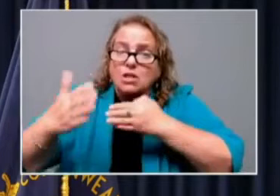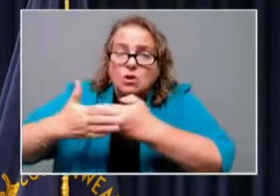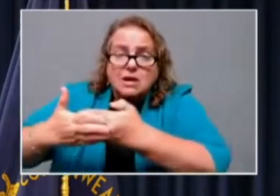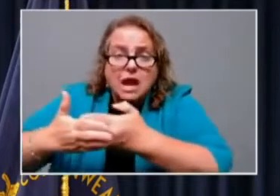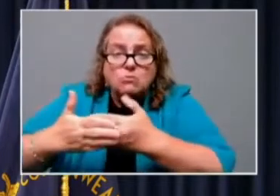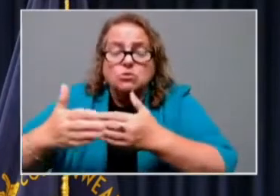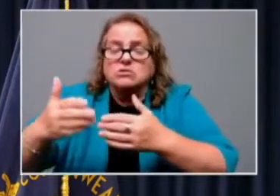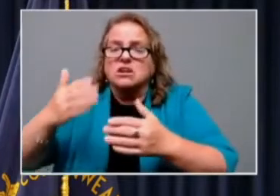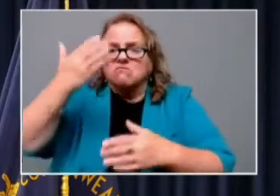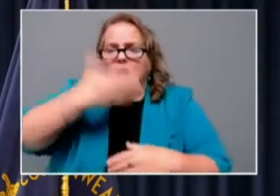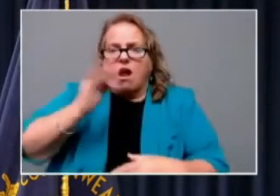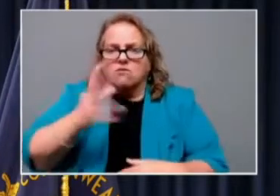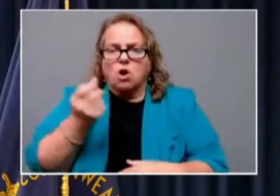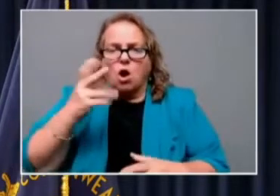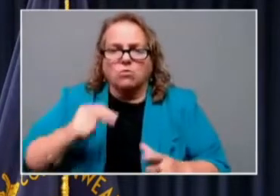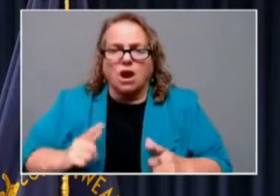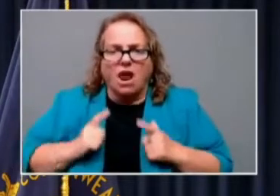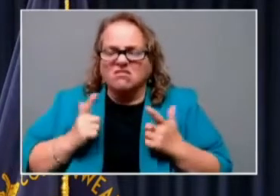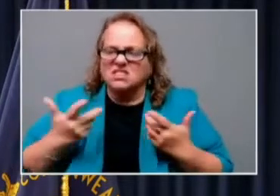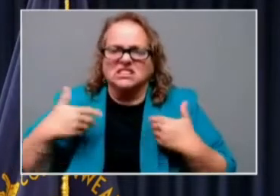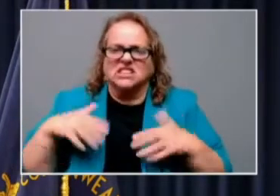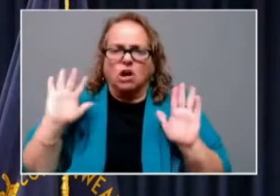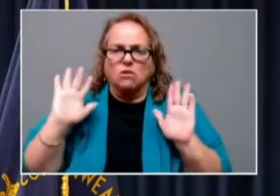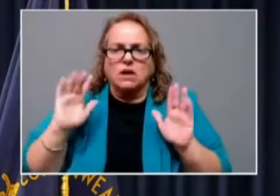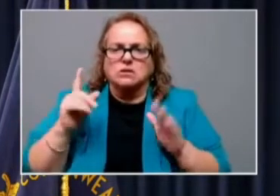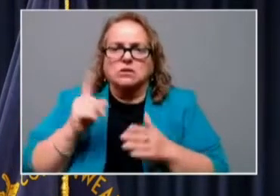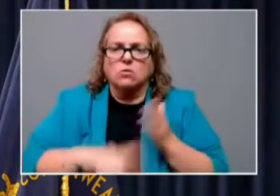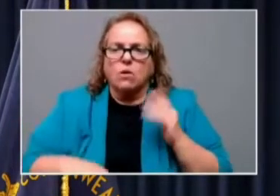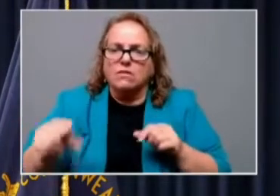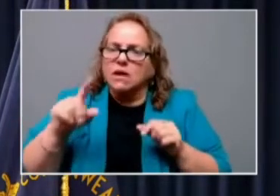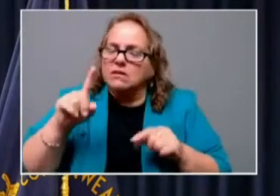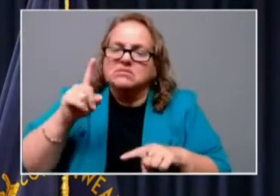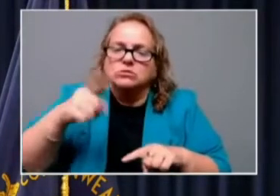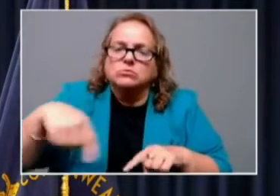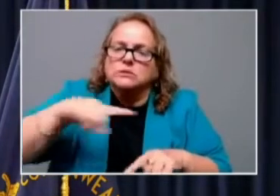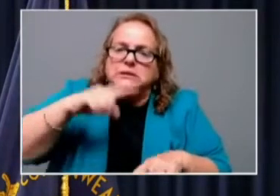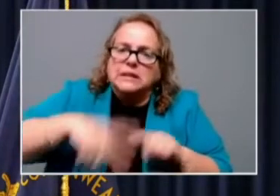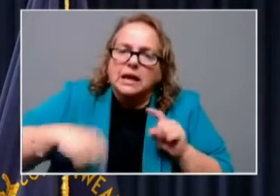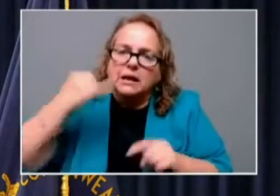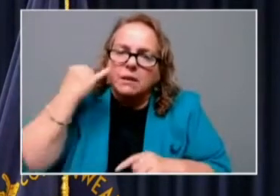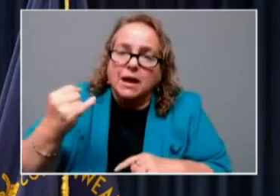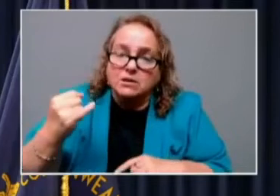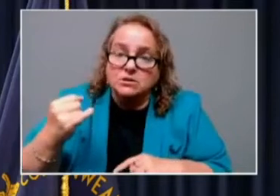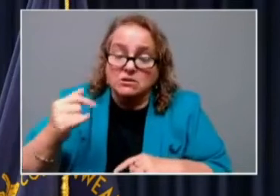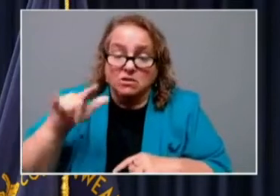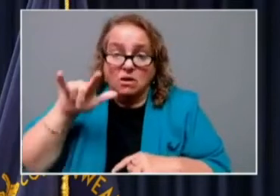Most of us cannot imagine The passengers of flight 93 gave their